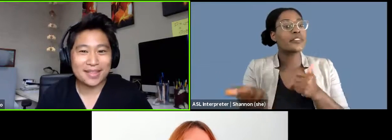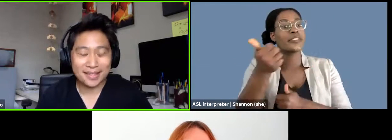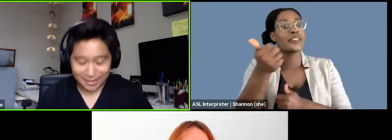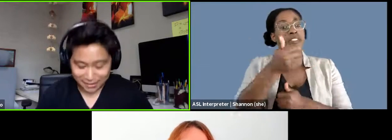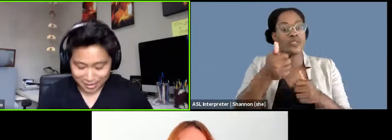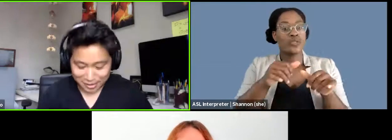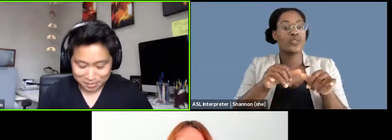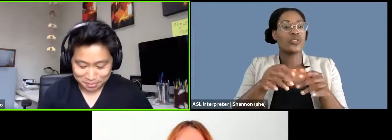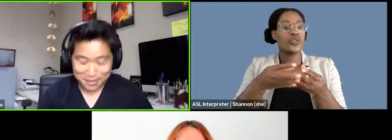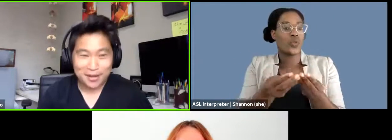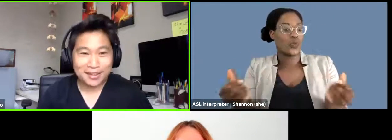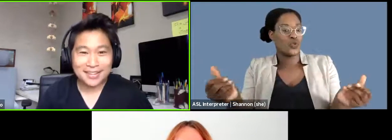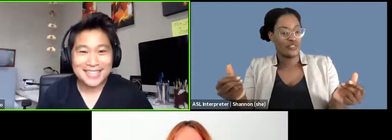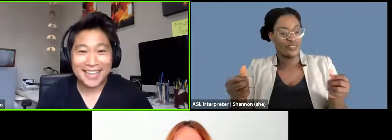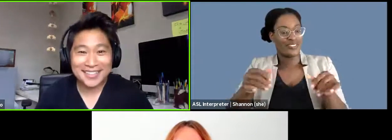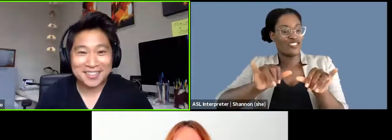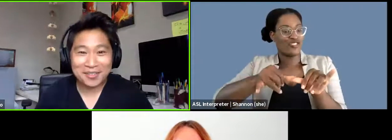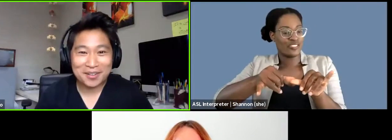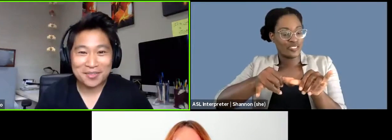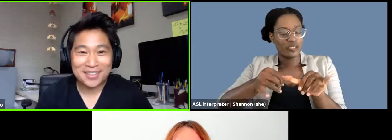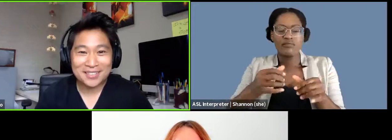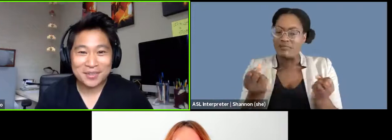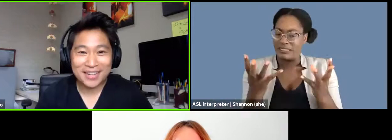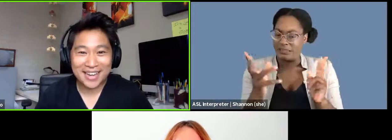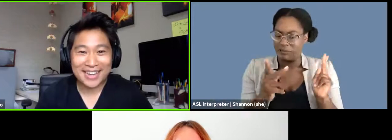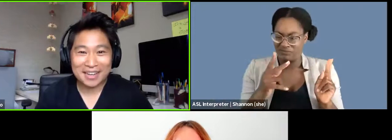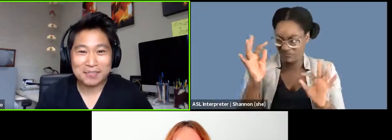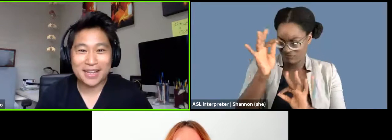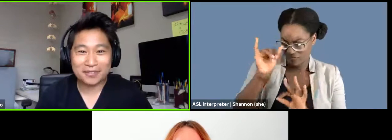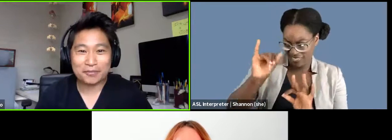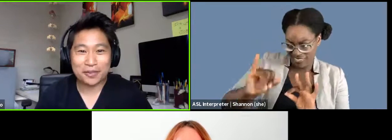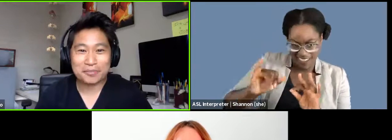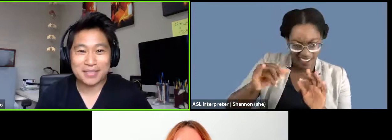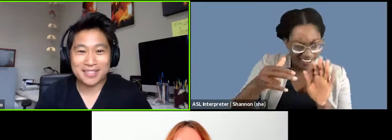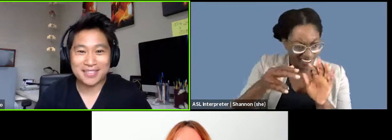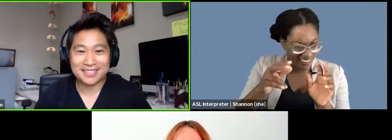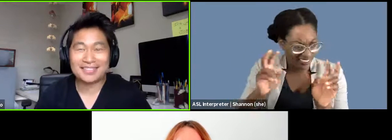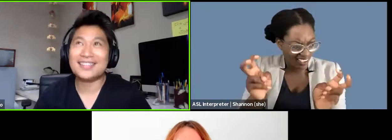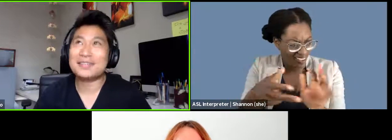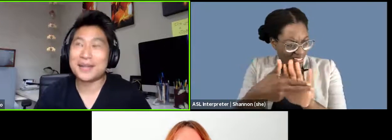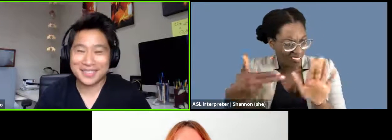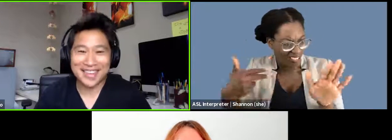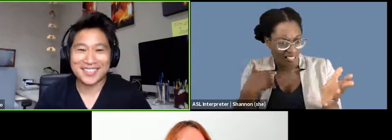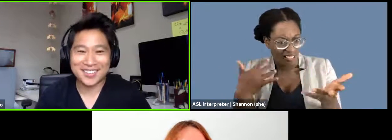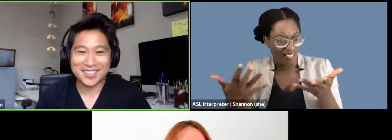that is. To be quite honest, I didn't know what it was when I applied for the position about 10 years